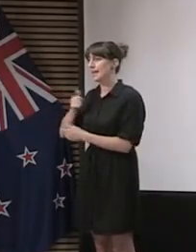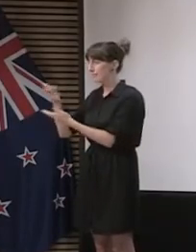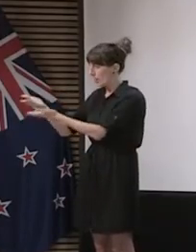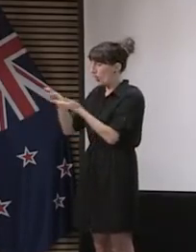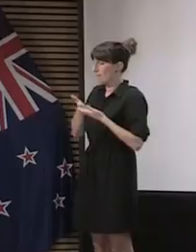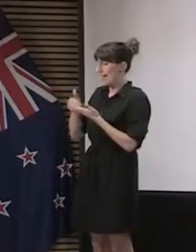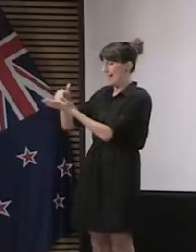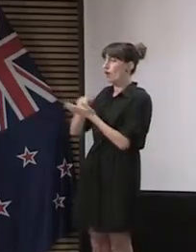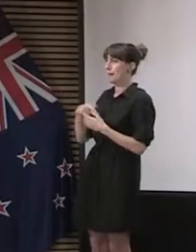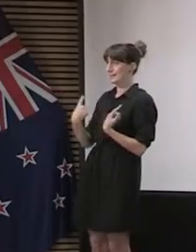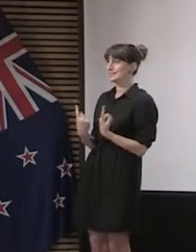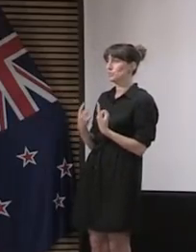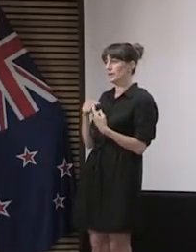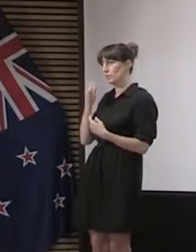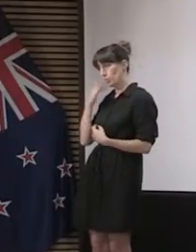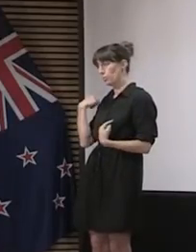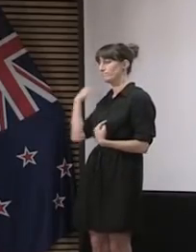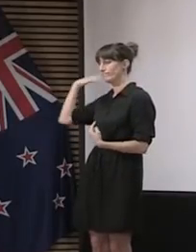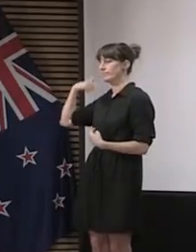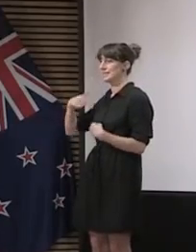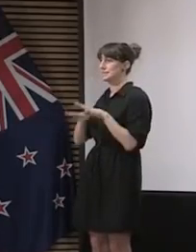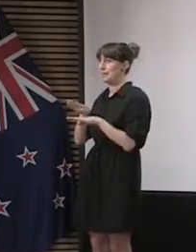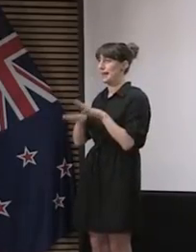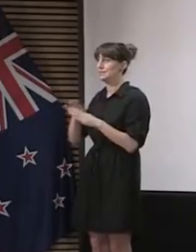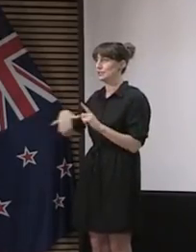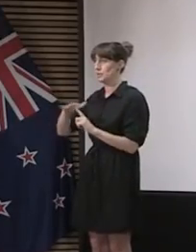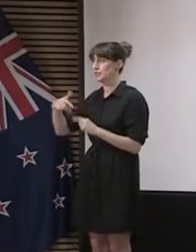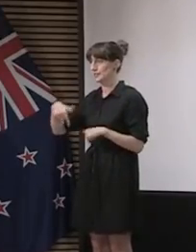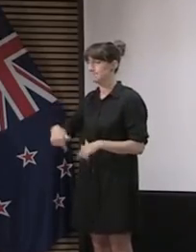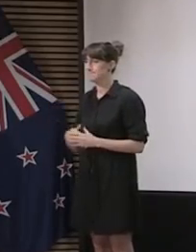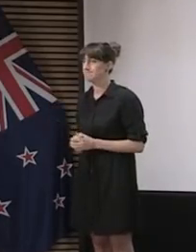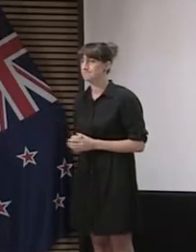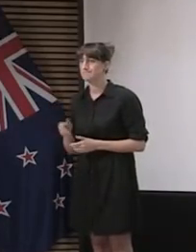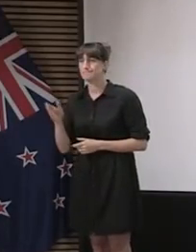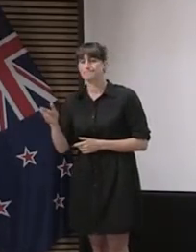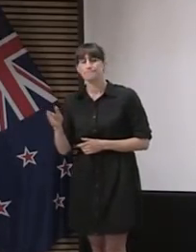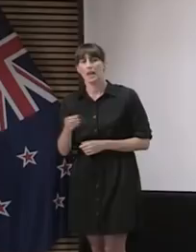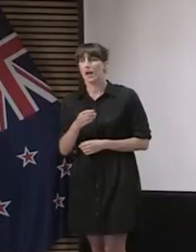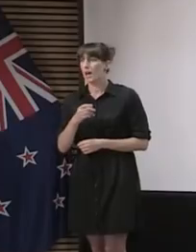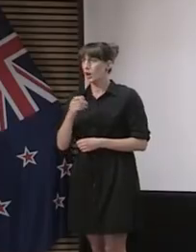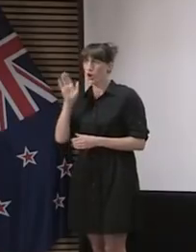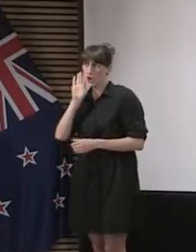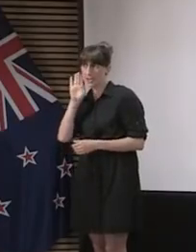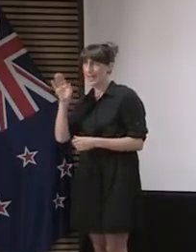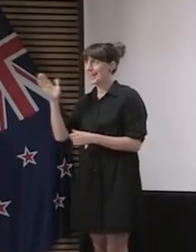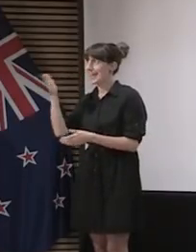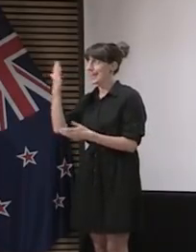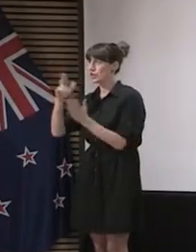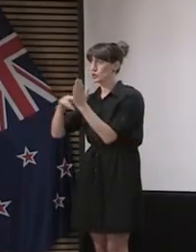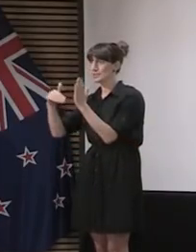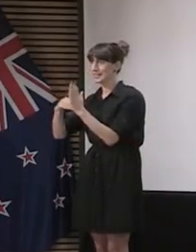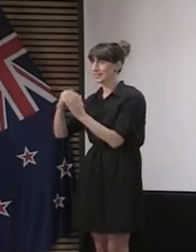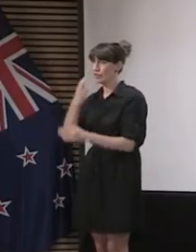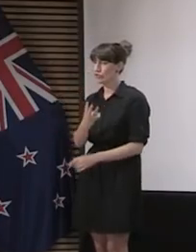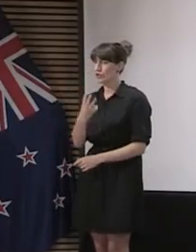In regards to the 35 AirNew Zealand flight attendantswho have tested positive forCOVID,